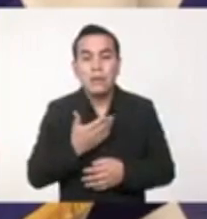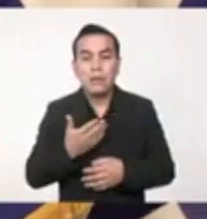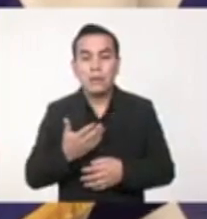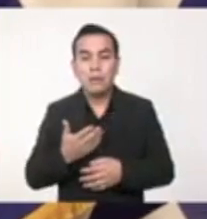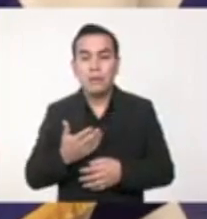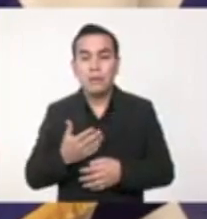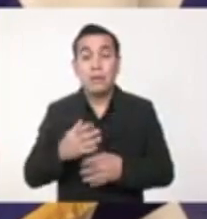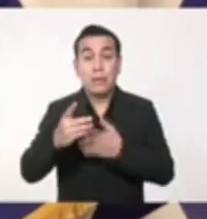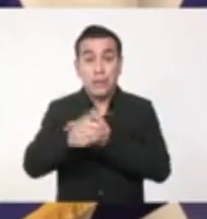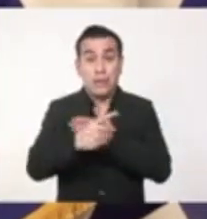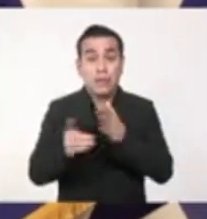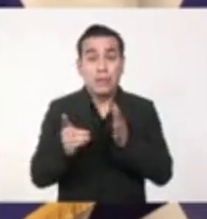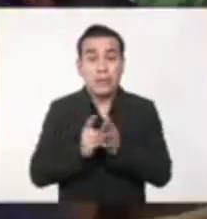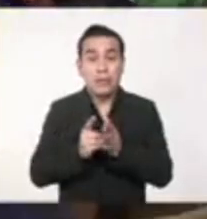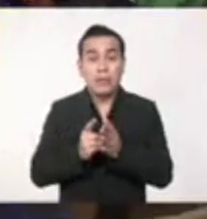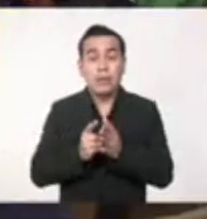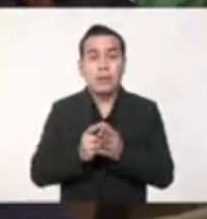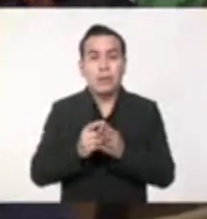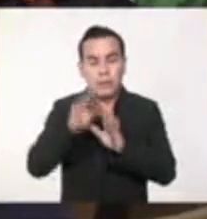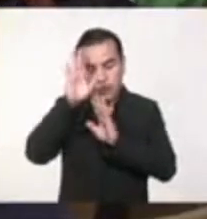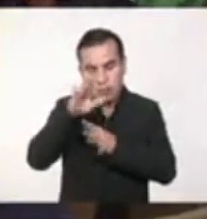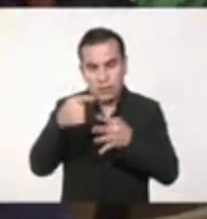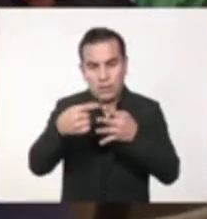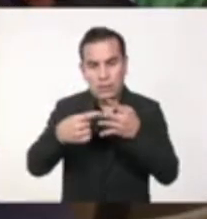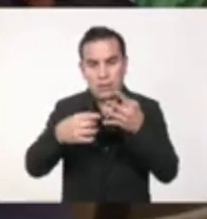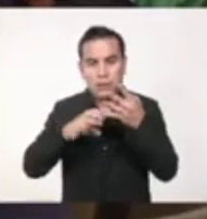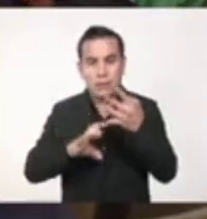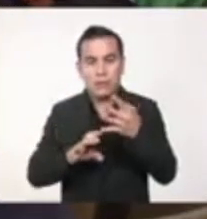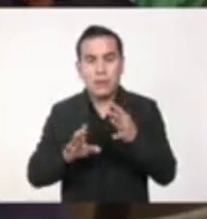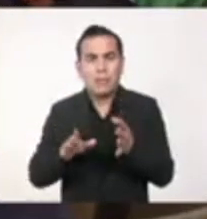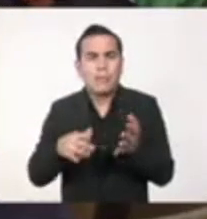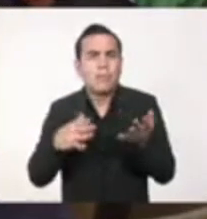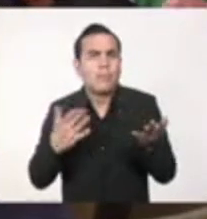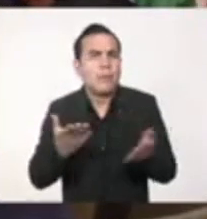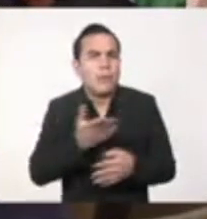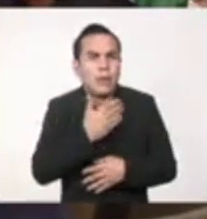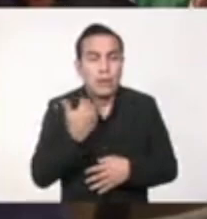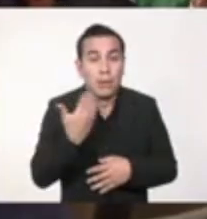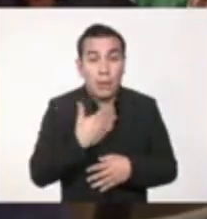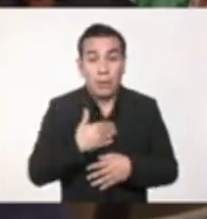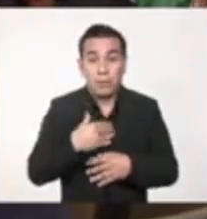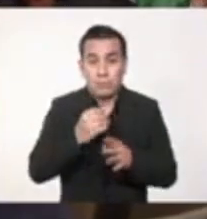subject to the Constitution, but the magistrates are not subject to the Constitution, because they, although the